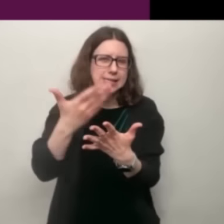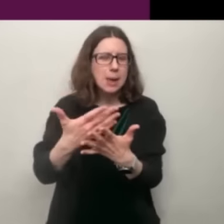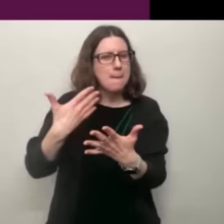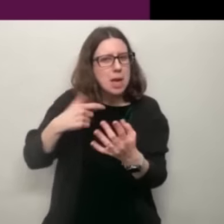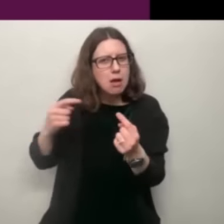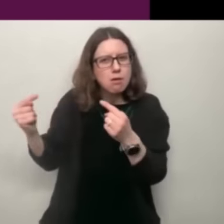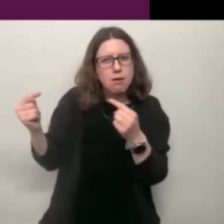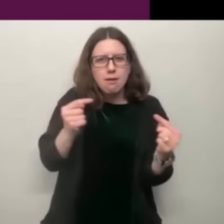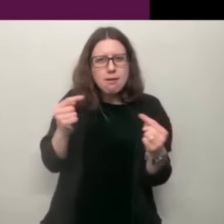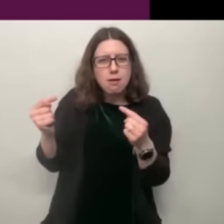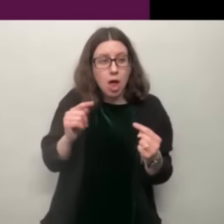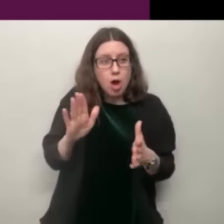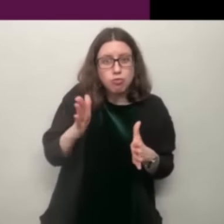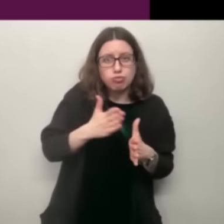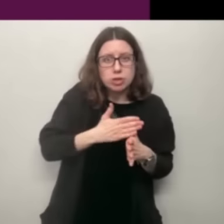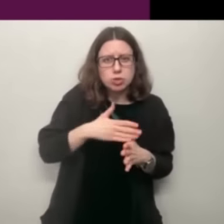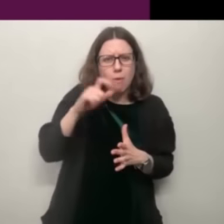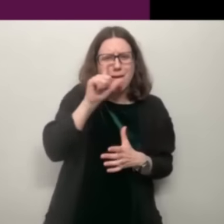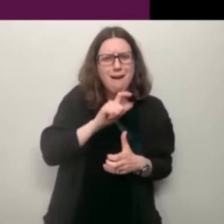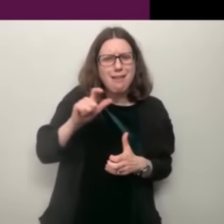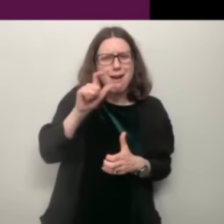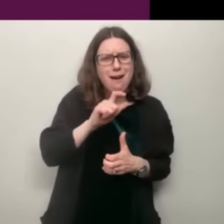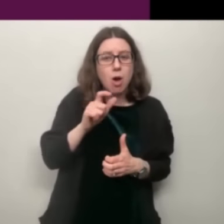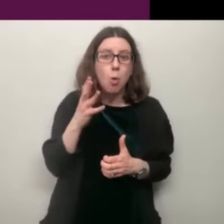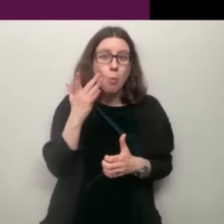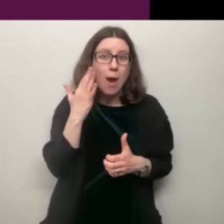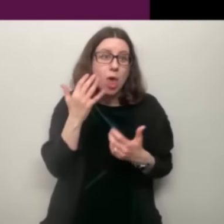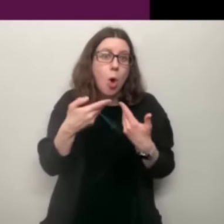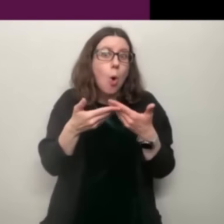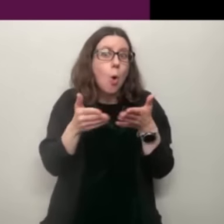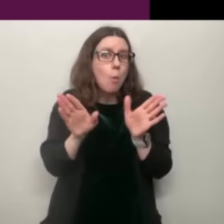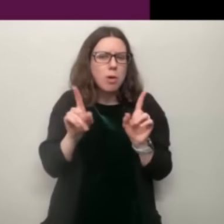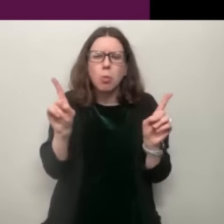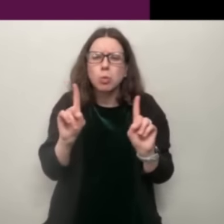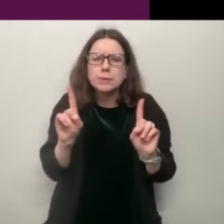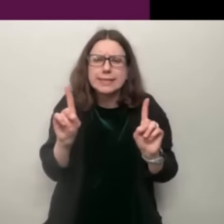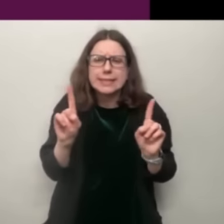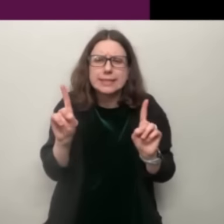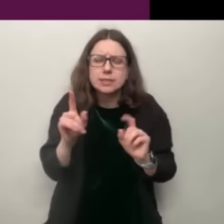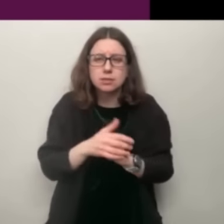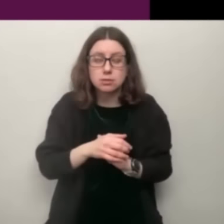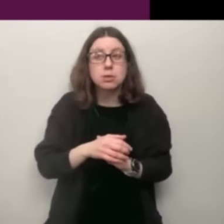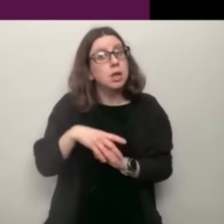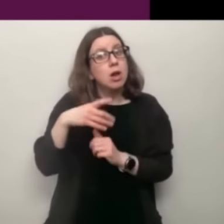of the bridge when it was first opened with many people arguing that it was initially painted black.